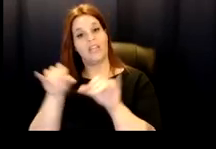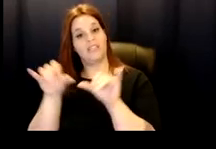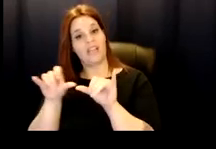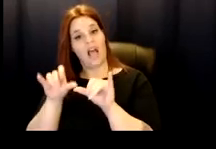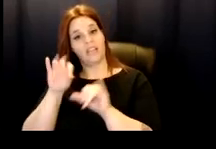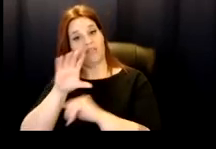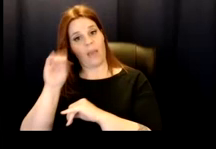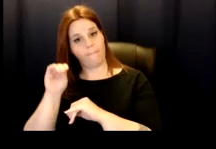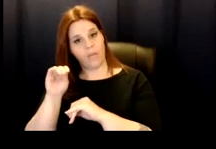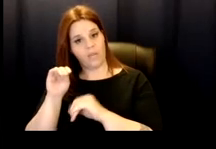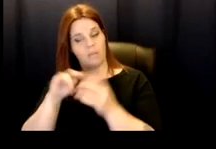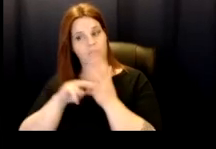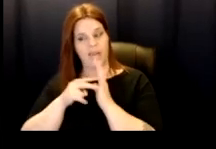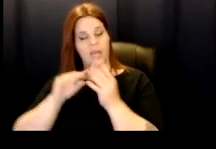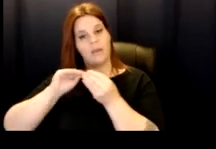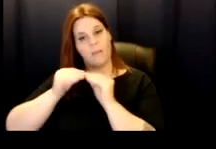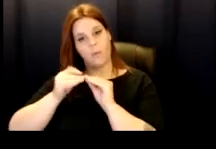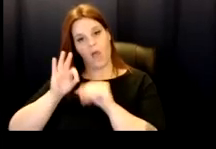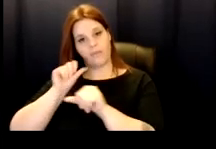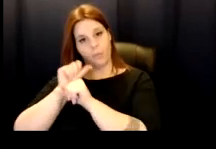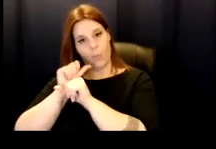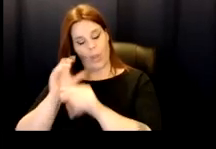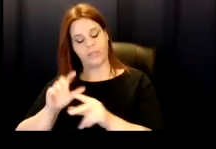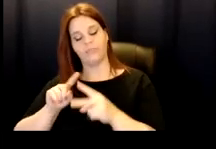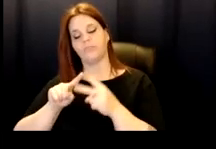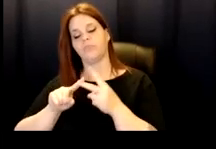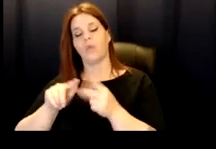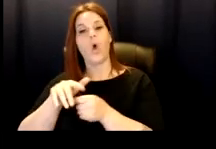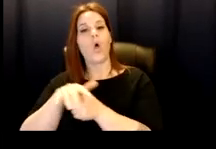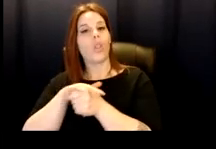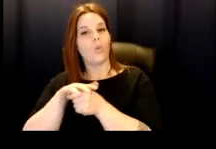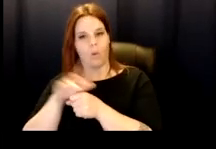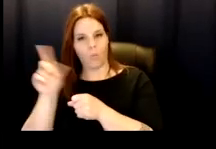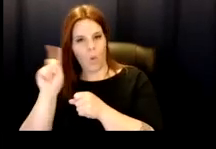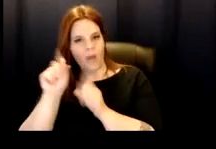be the number of employees, the locations, state and region, although most of our analyses